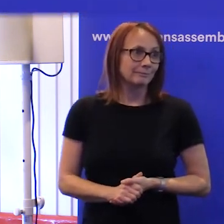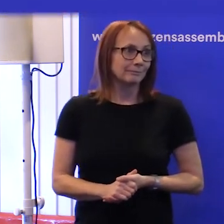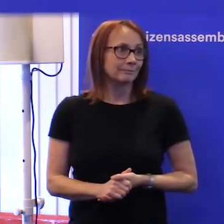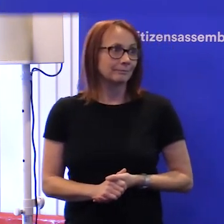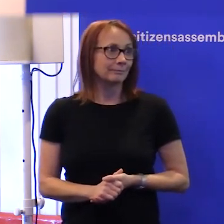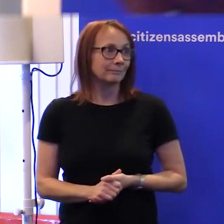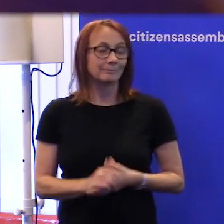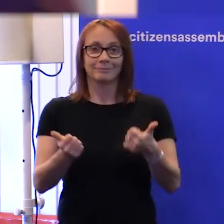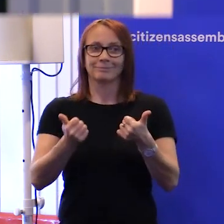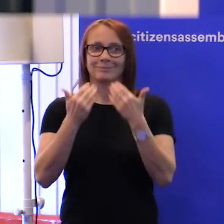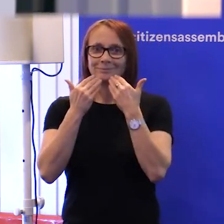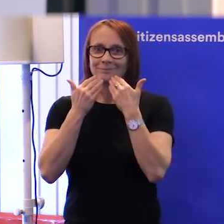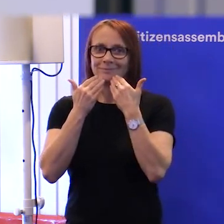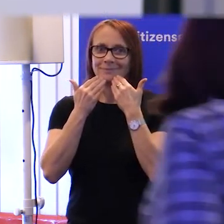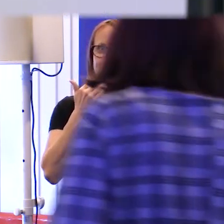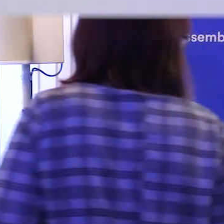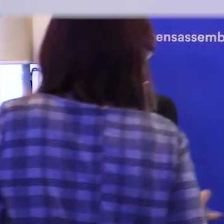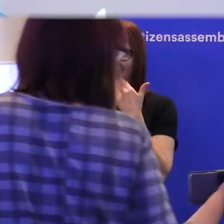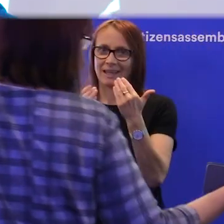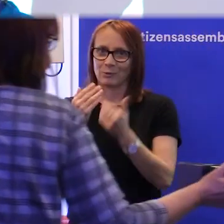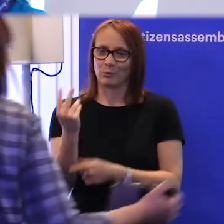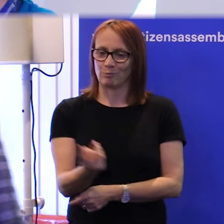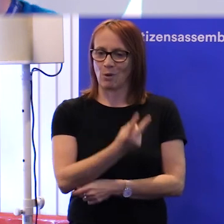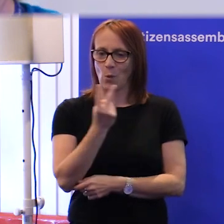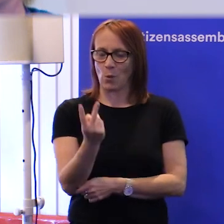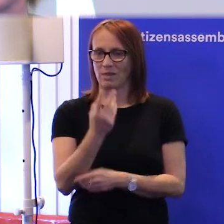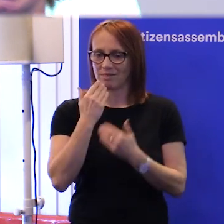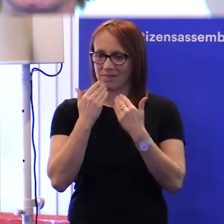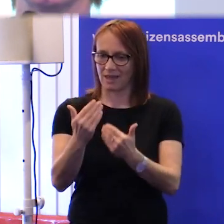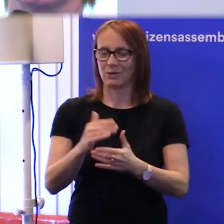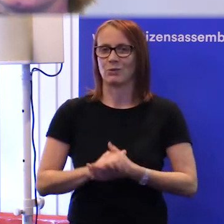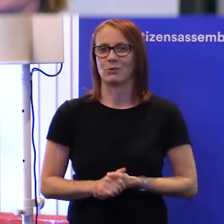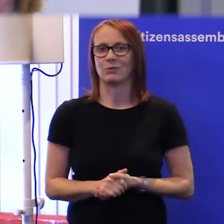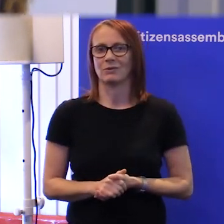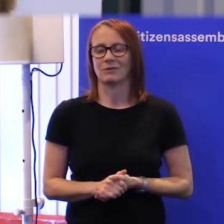wonderful thank you very much to Phil and Kaela for getting us started on our